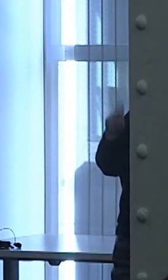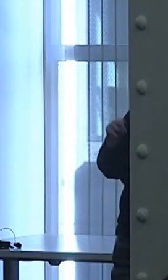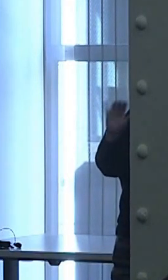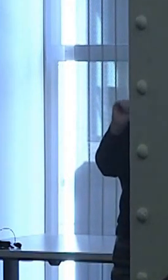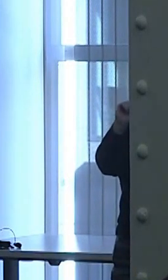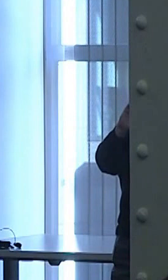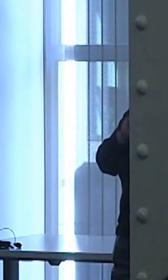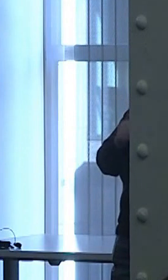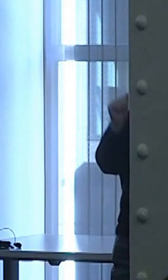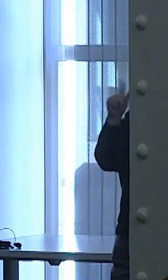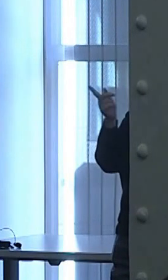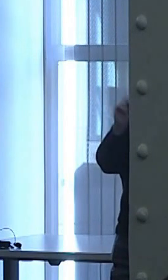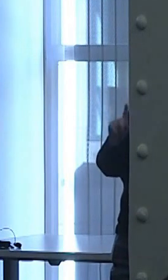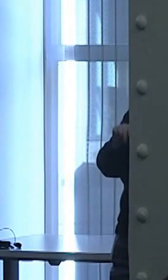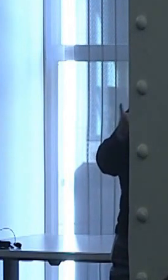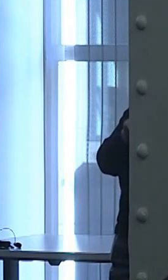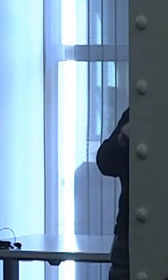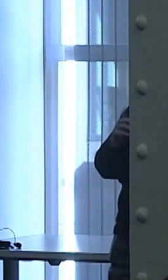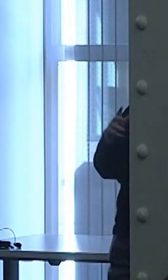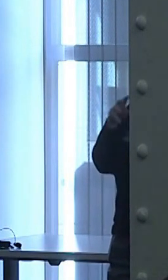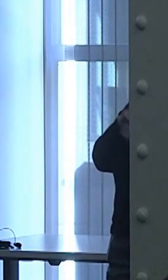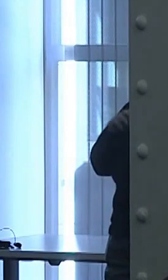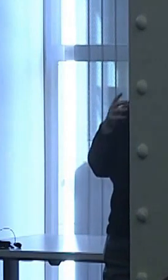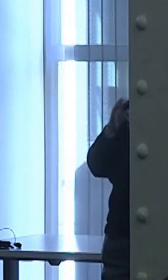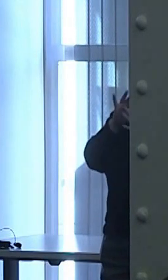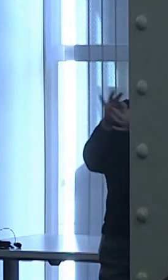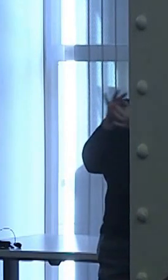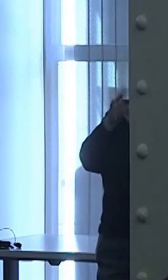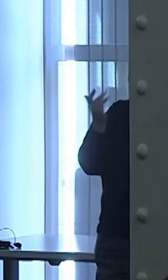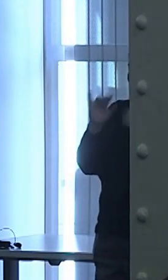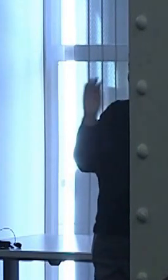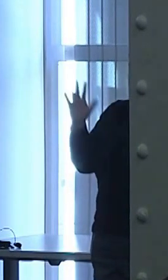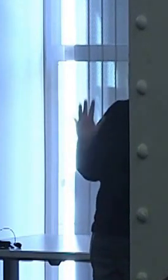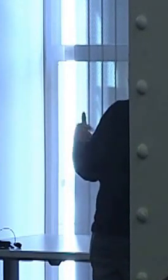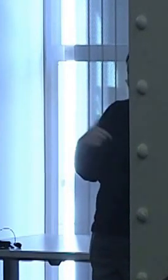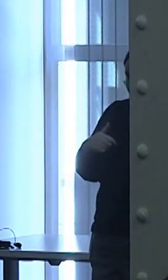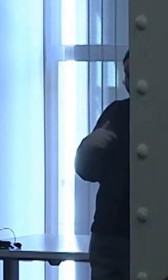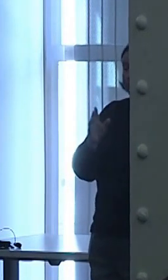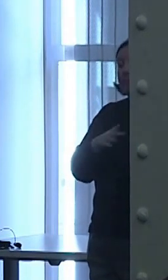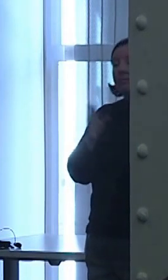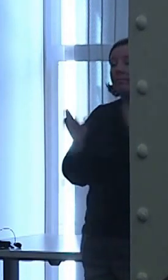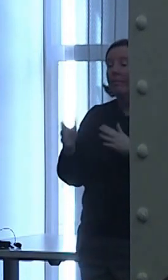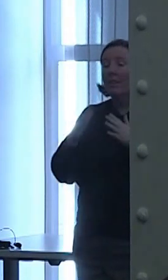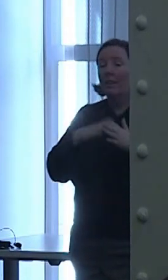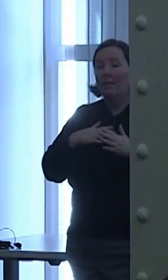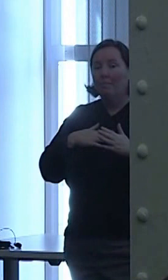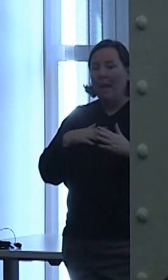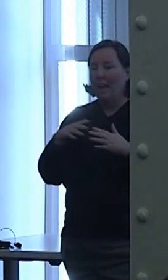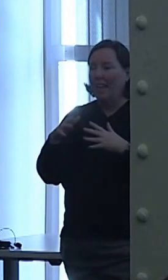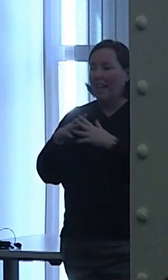or come together as a teacher. I also want to talk about the American disability privilege,